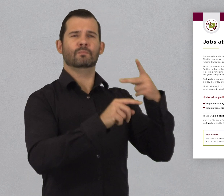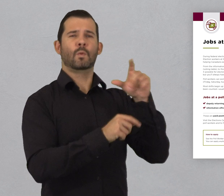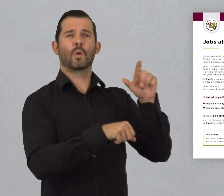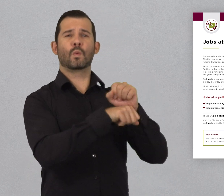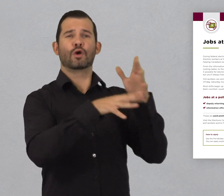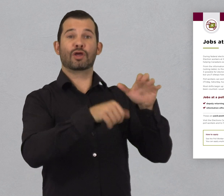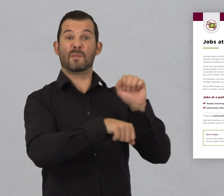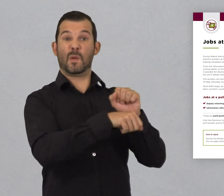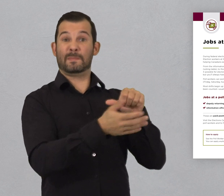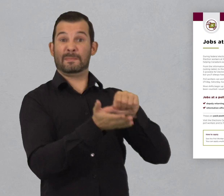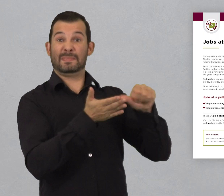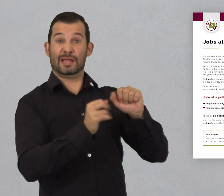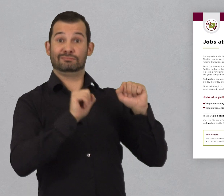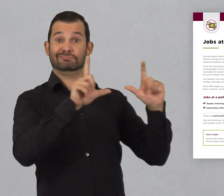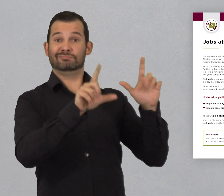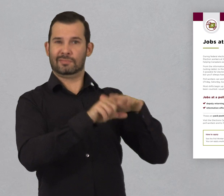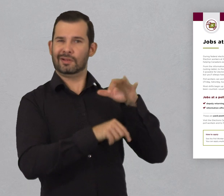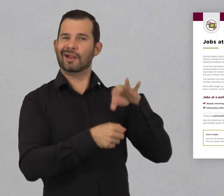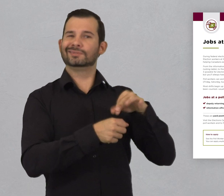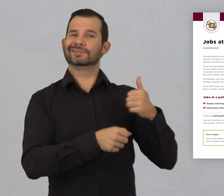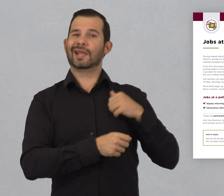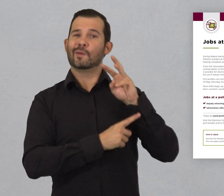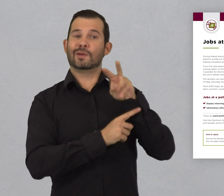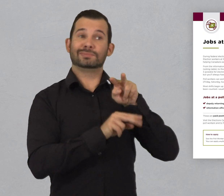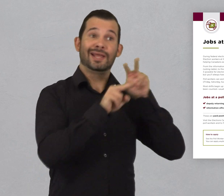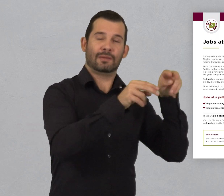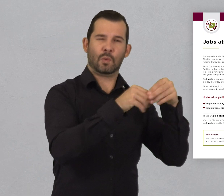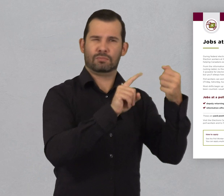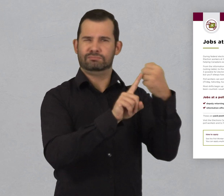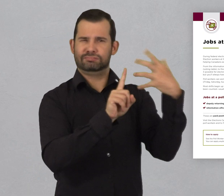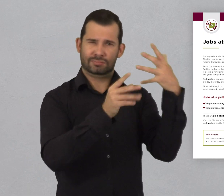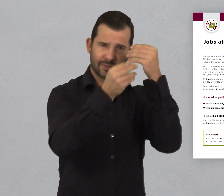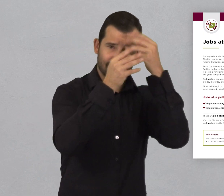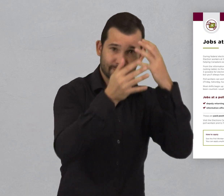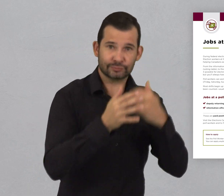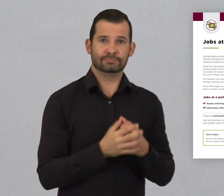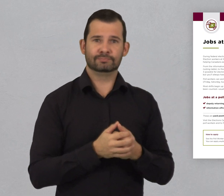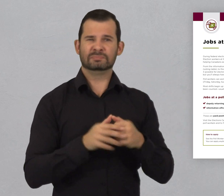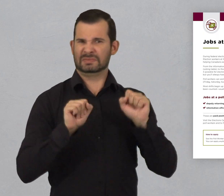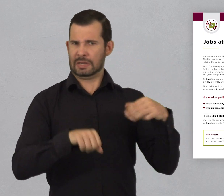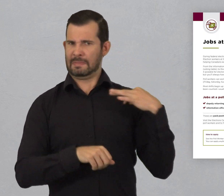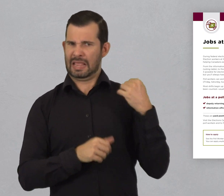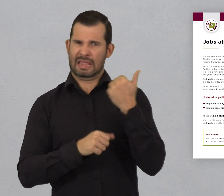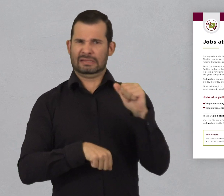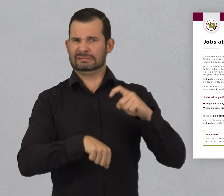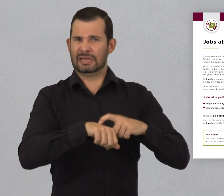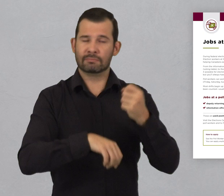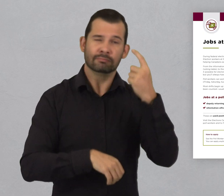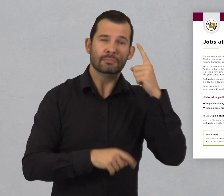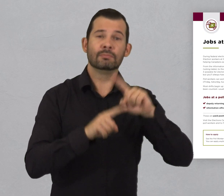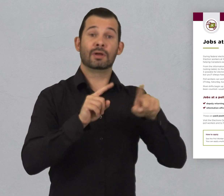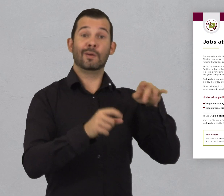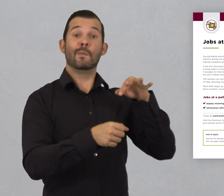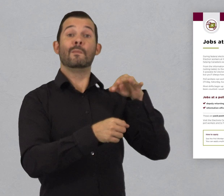page of Elections Canada’s website for details. You can apply anytime, but poll worker positions